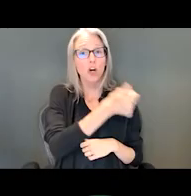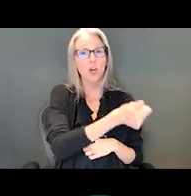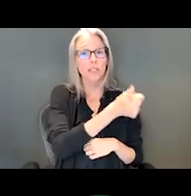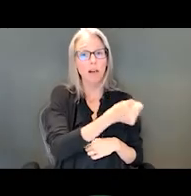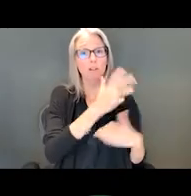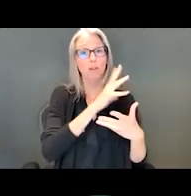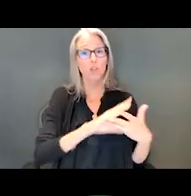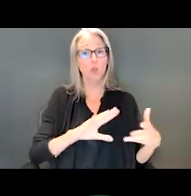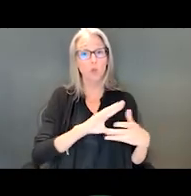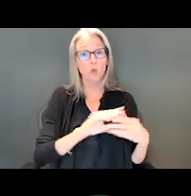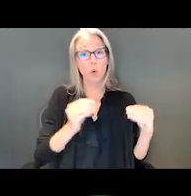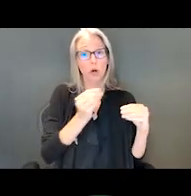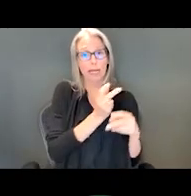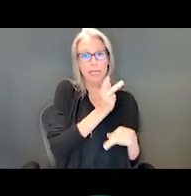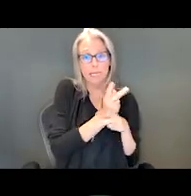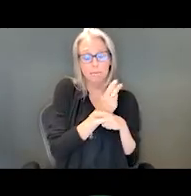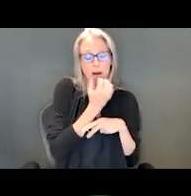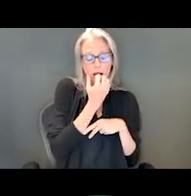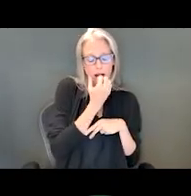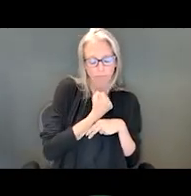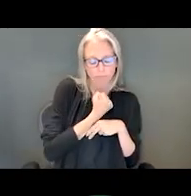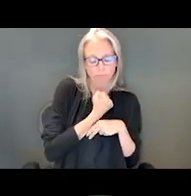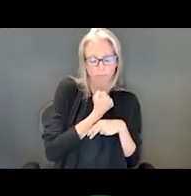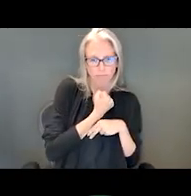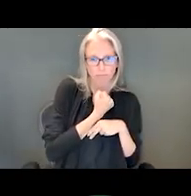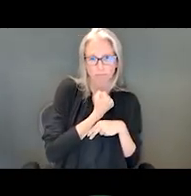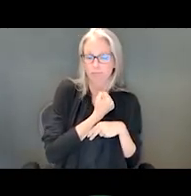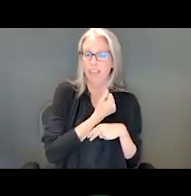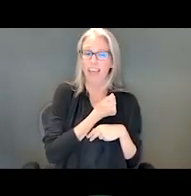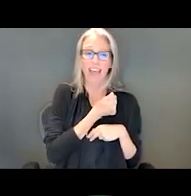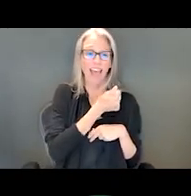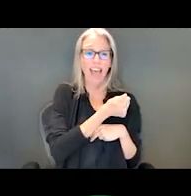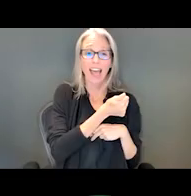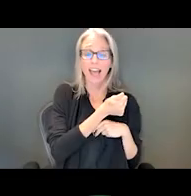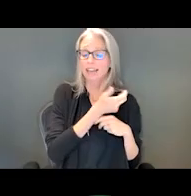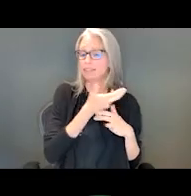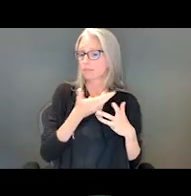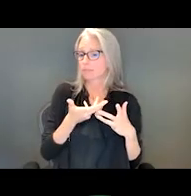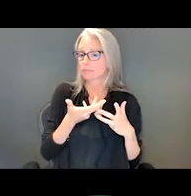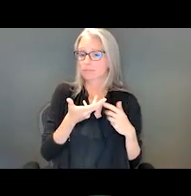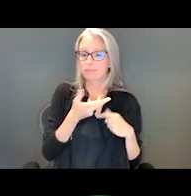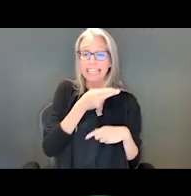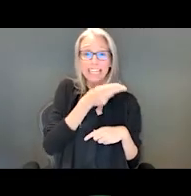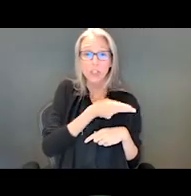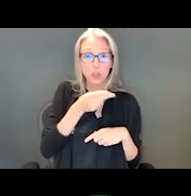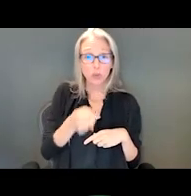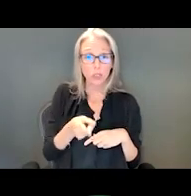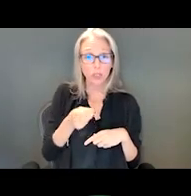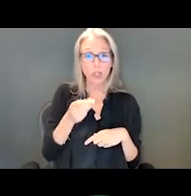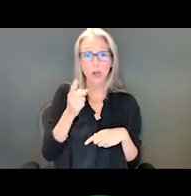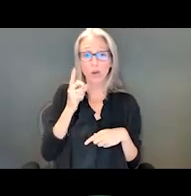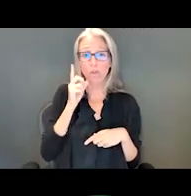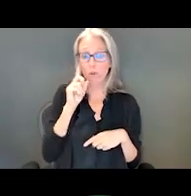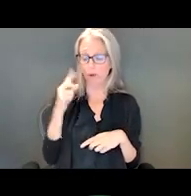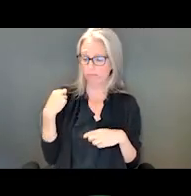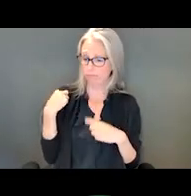And during that time frame, the Canadian Charter of Human Rights came back from England, was